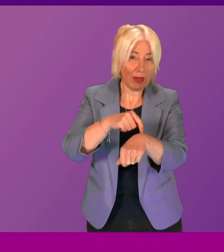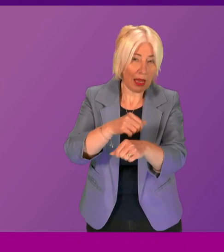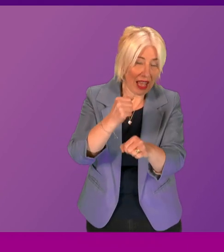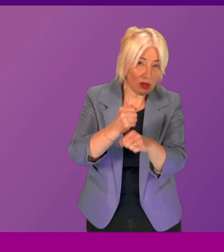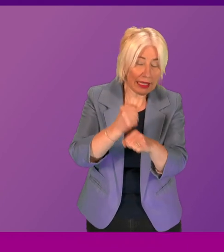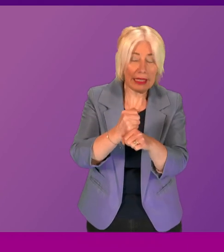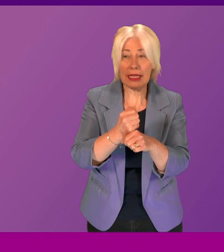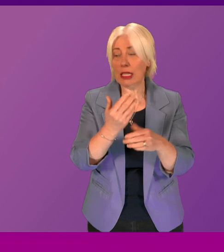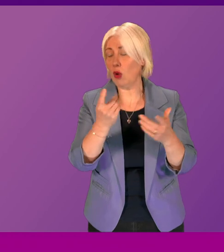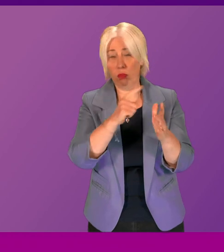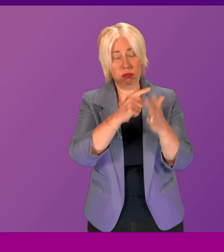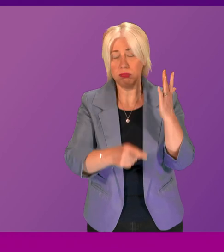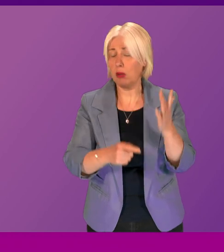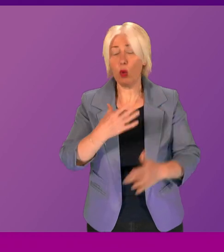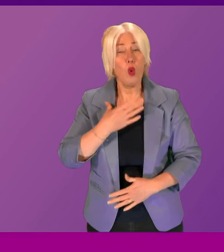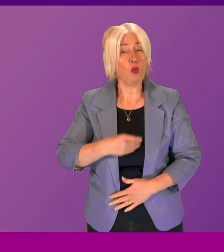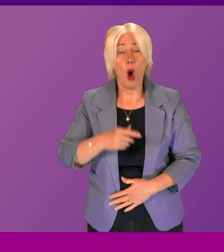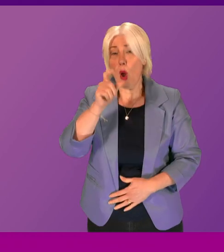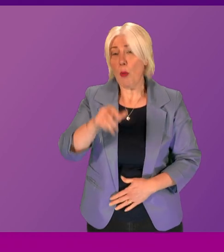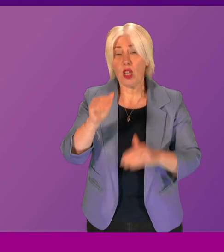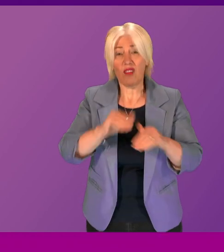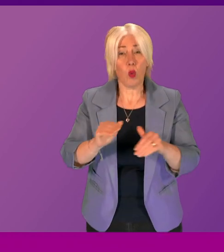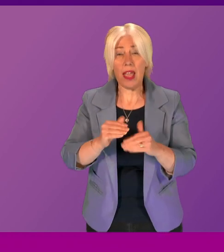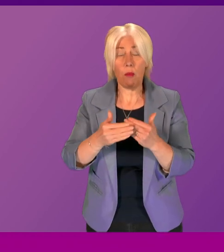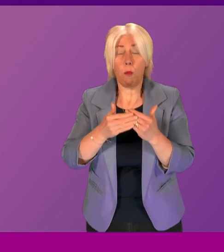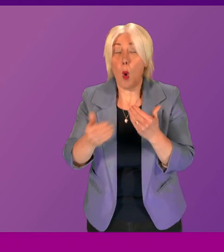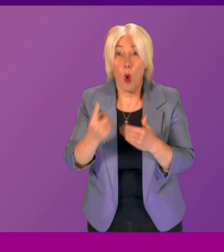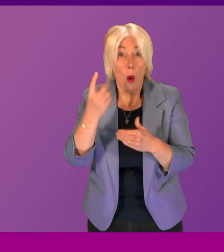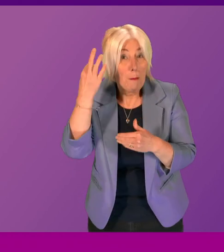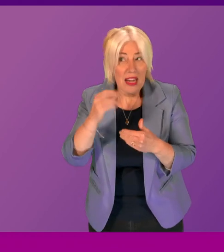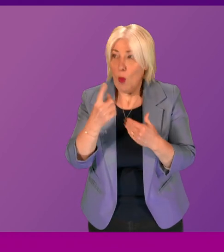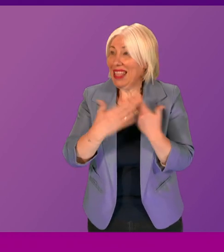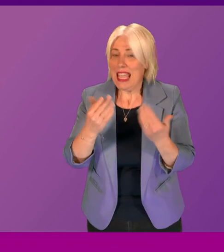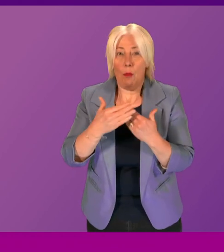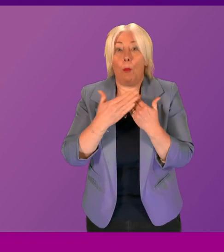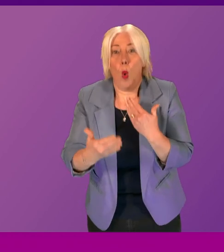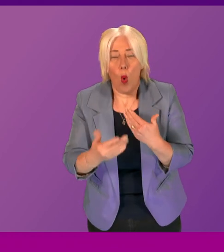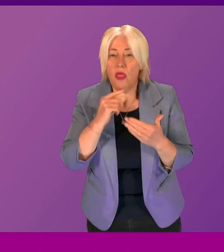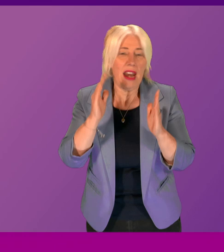We do not want a single person waiting a day longer—a minute longer—than they have to do.